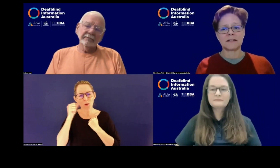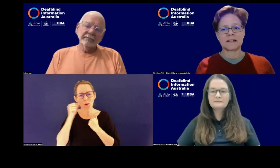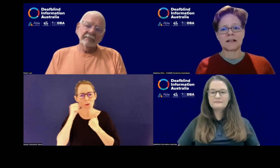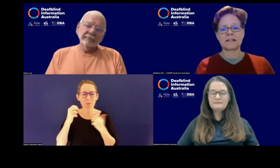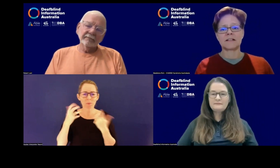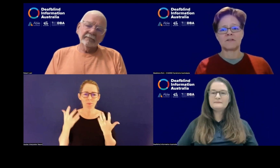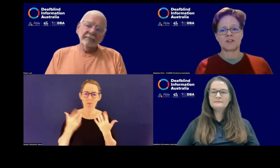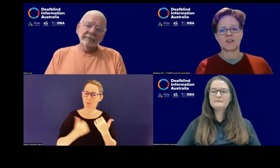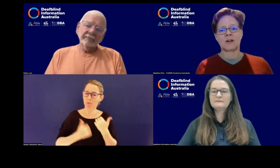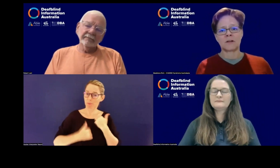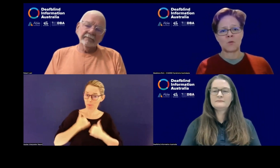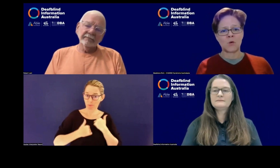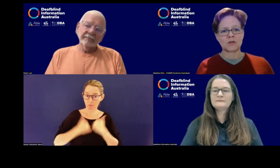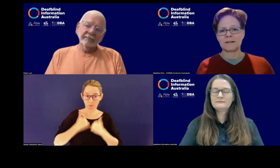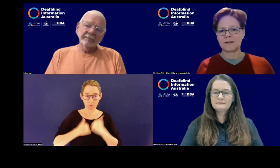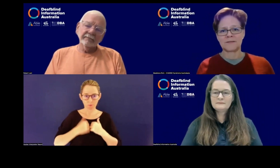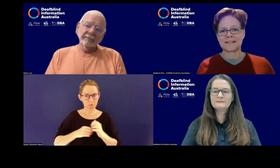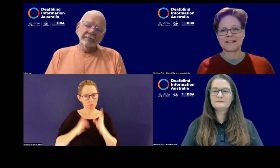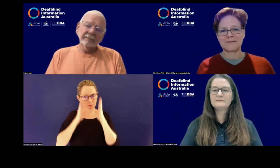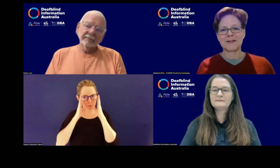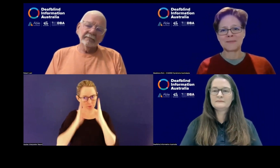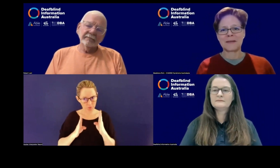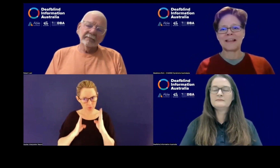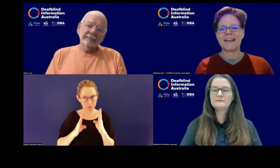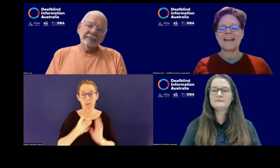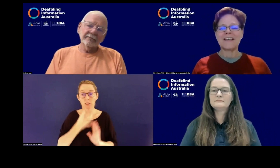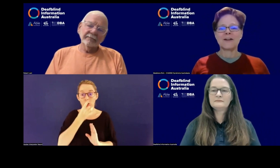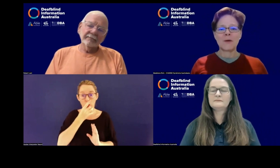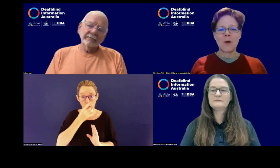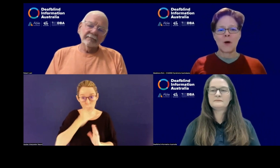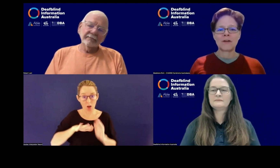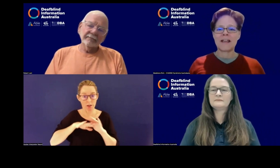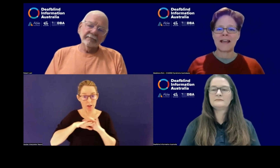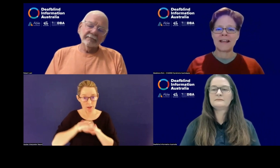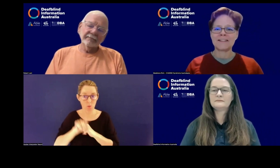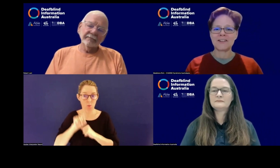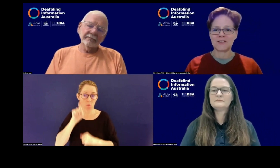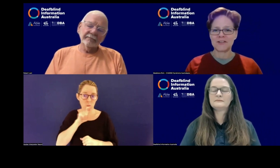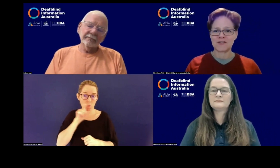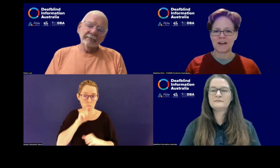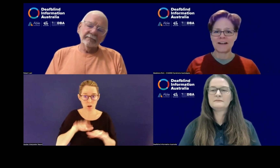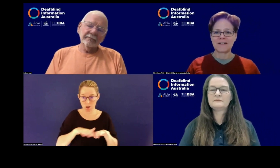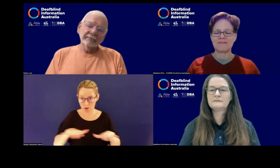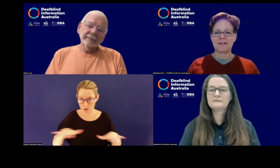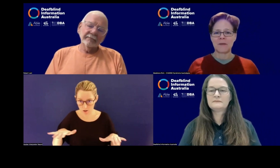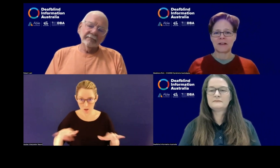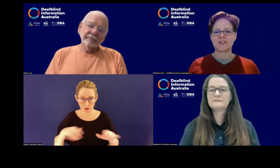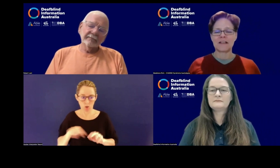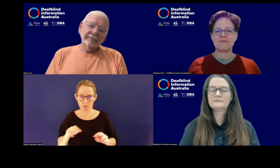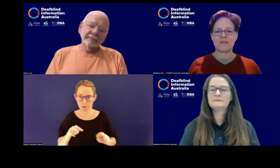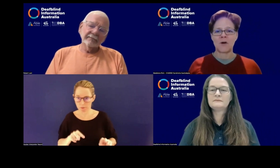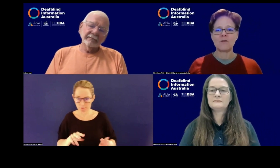With a child in water, obviously you have to be on and concentrating and very much involved.